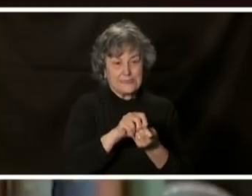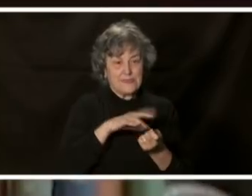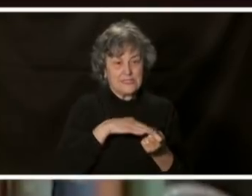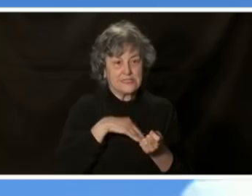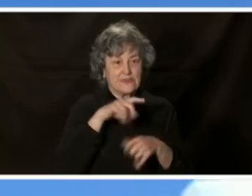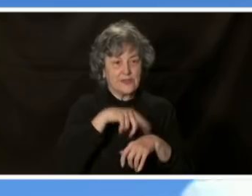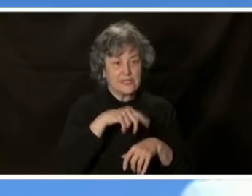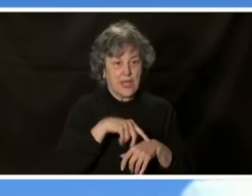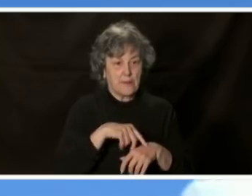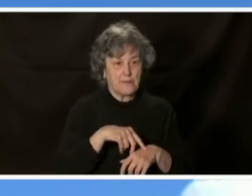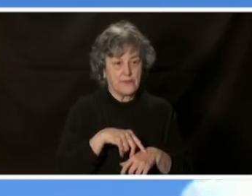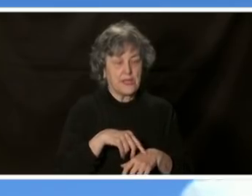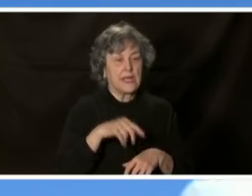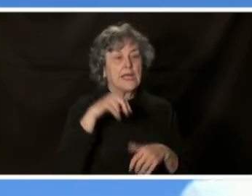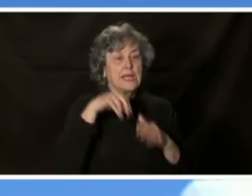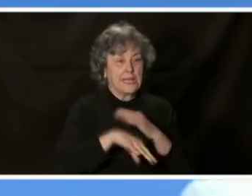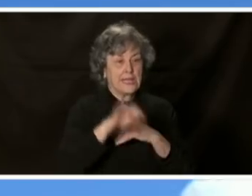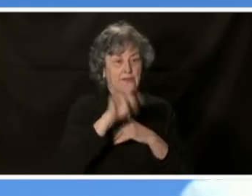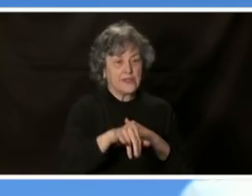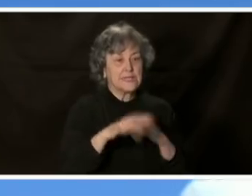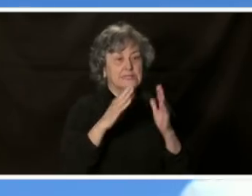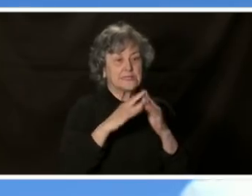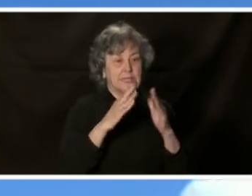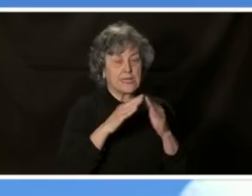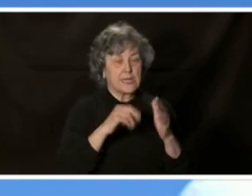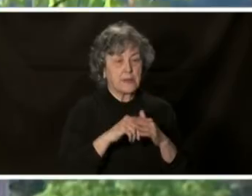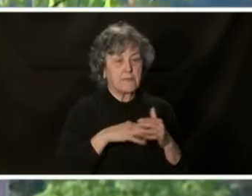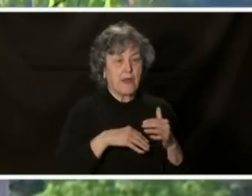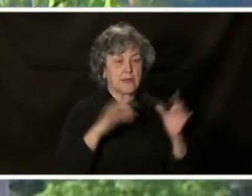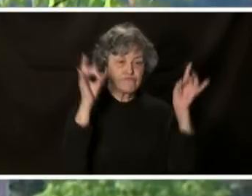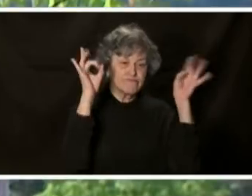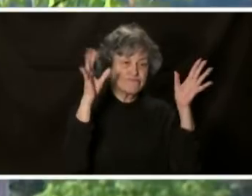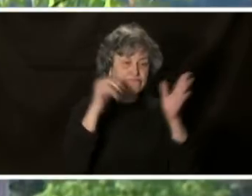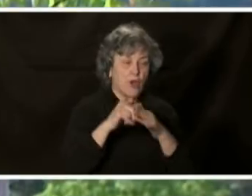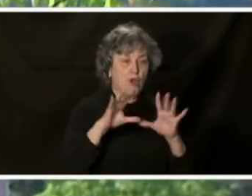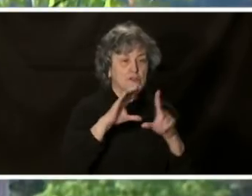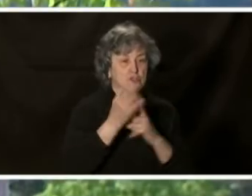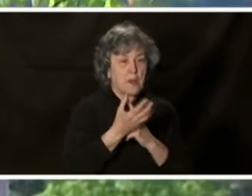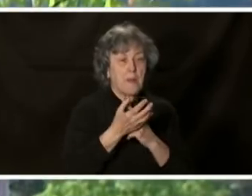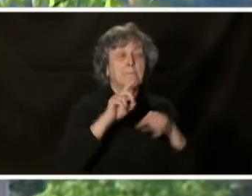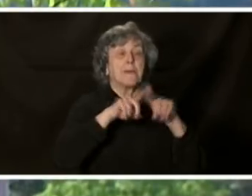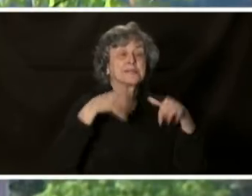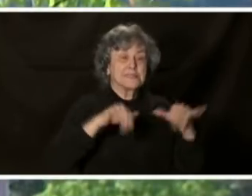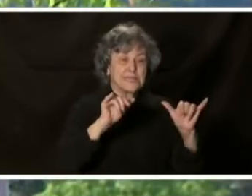ONE DICTATED BY DIRE CIRCUMSTANCES THAT BROUGHT OUT THE BEST OF THE BLAZER SPIRIT,